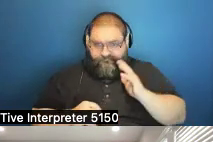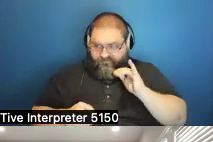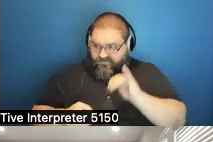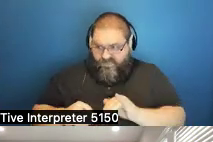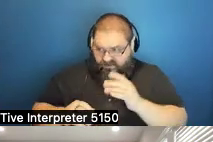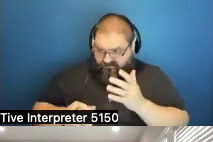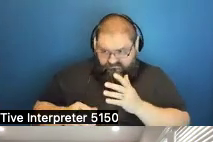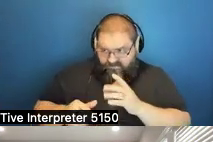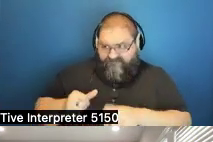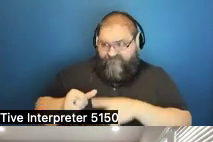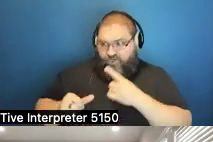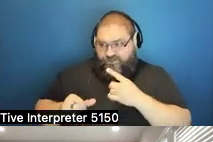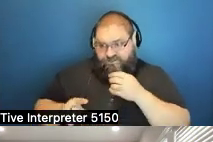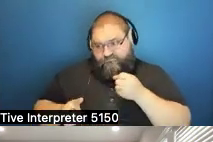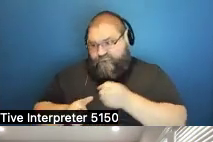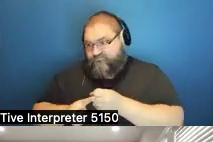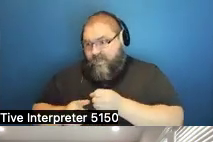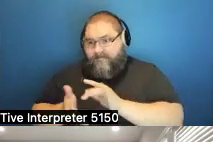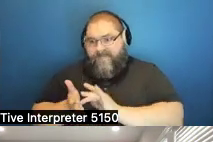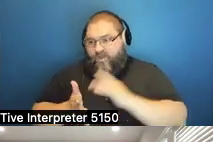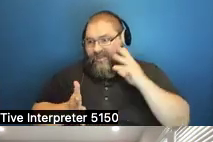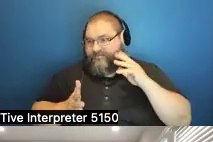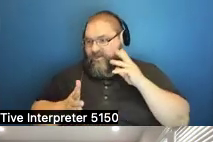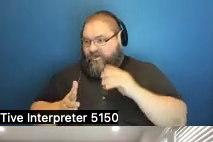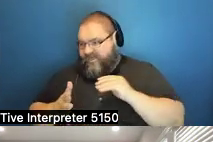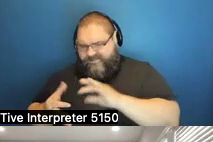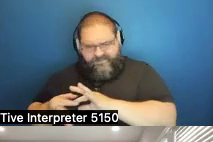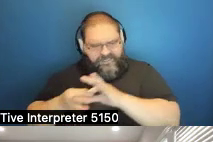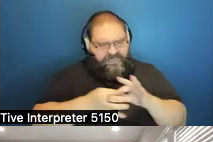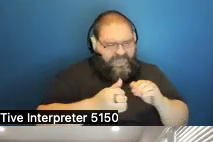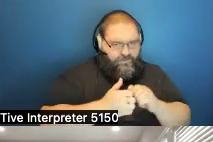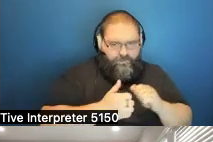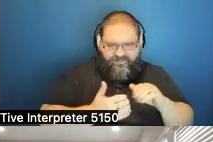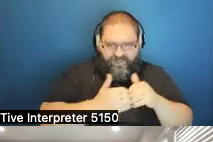experiences and the kindling that she was facing, I work in a lactation consultant,